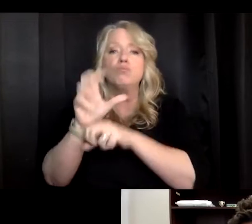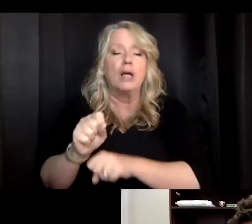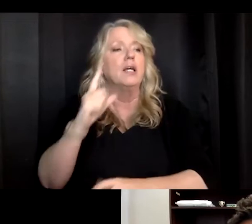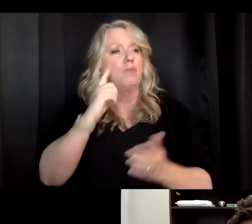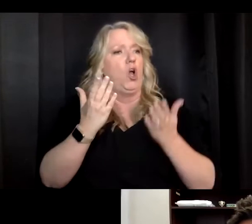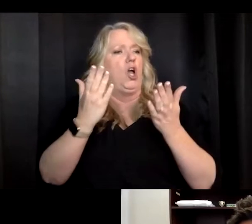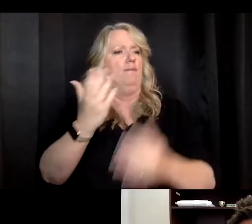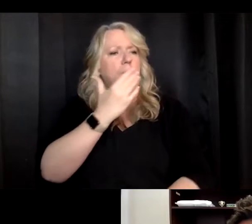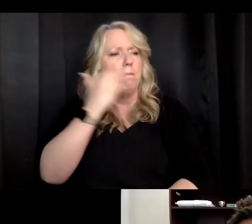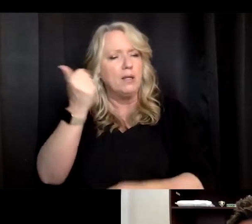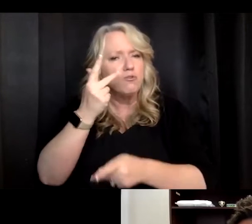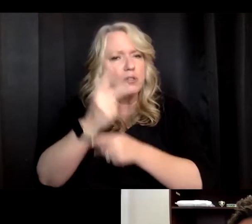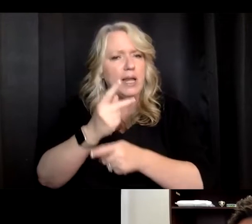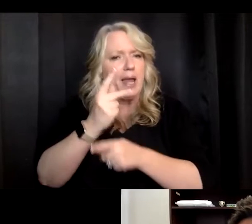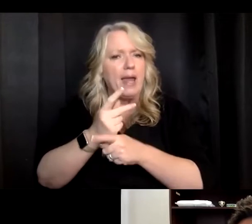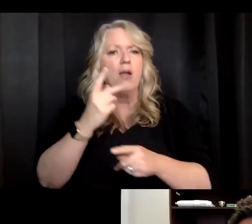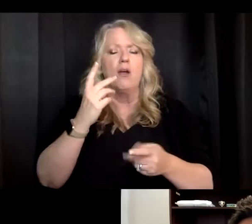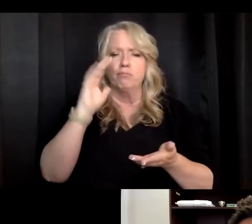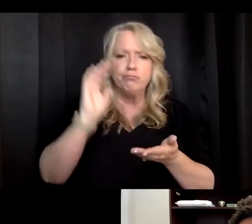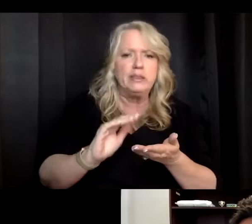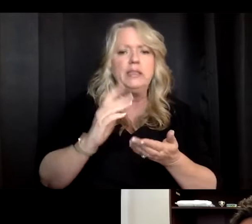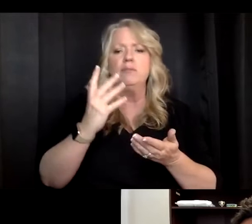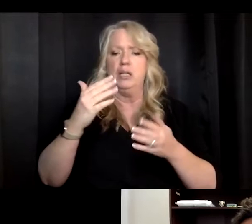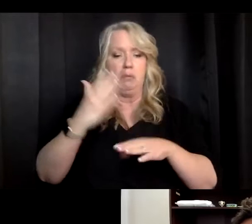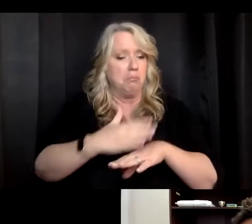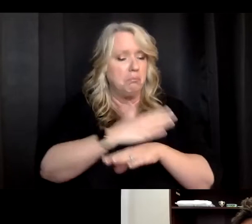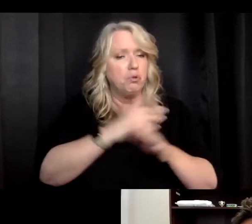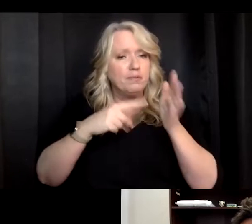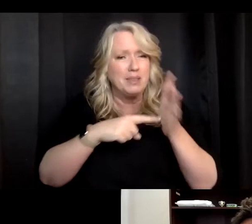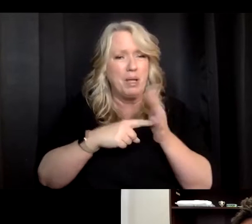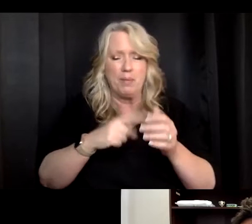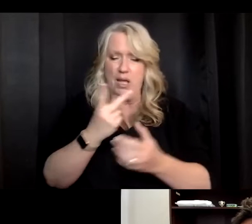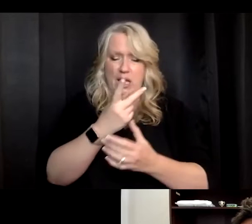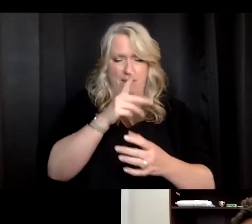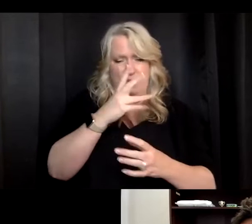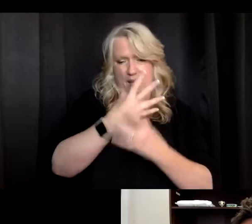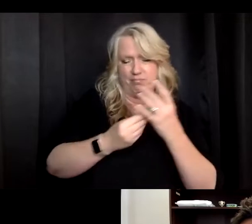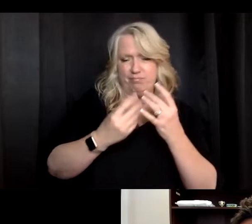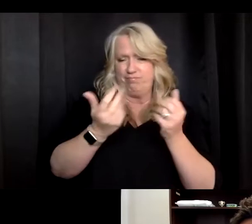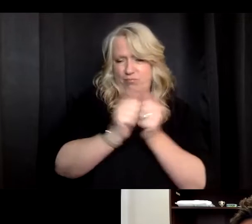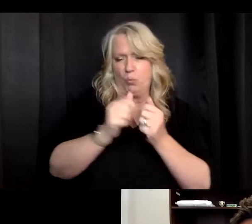. IN CRISIS. BUT THEY CAN ALSO BE PART OF BEST PRACTICES WHERE THEY CAN OFFER BETTER CARE, WITH RELIEF